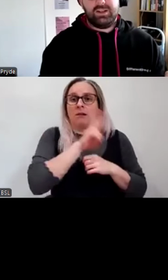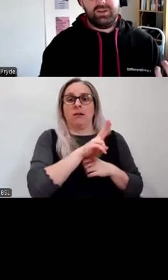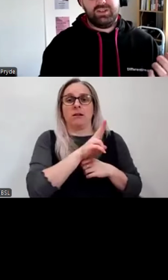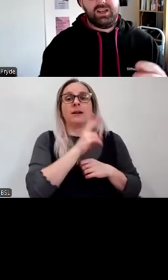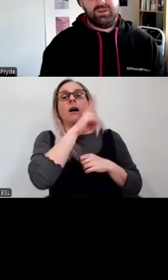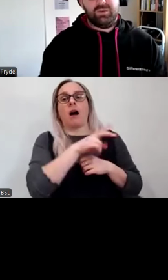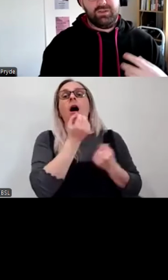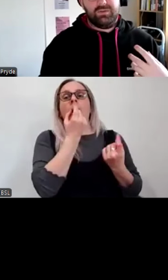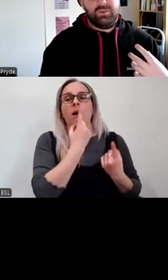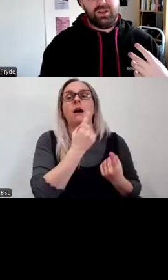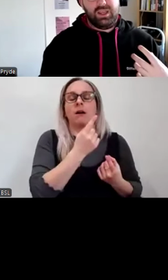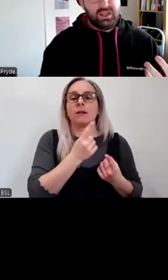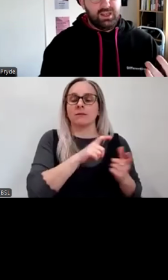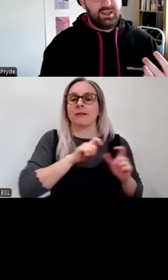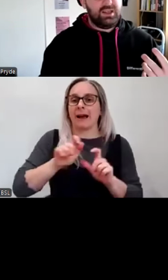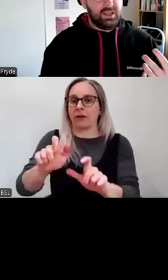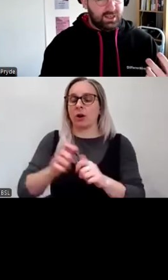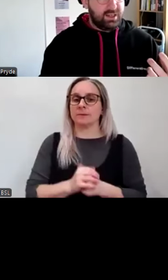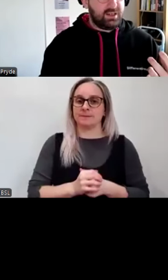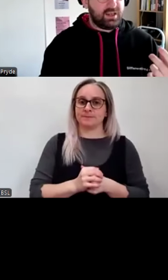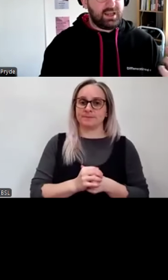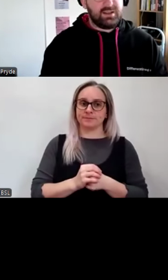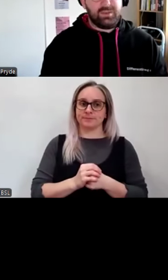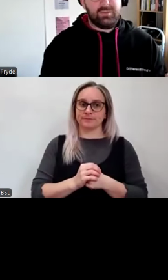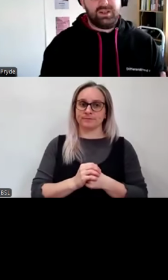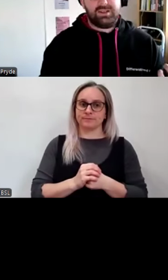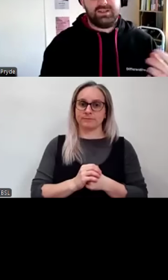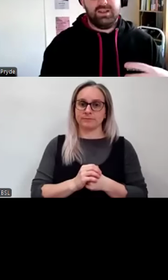Let's start by chatting about what a hidden impairment is.